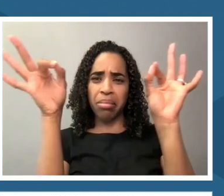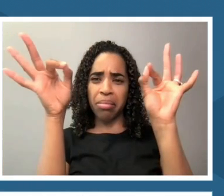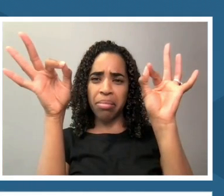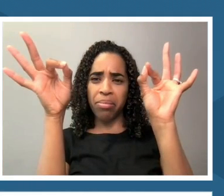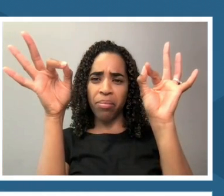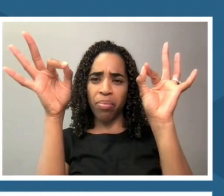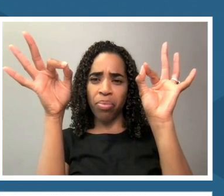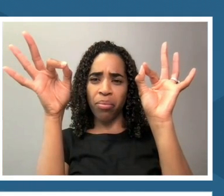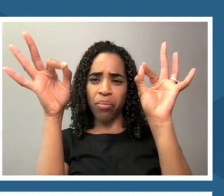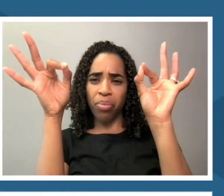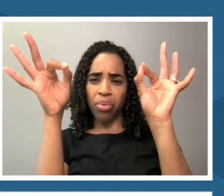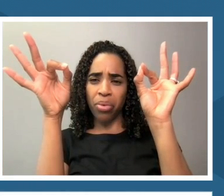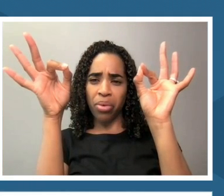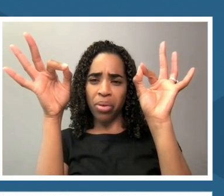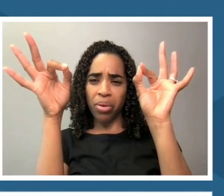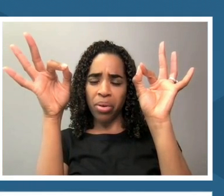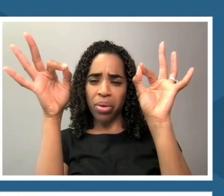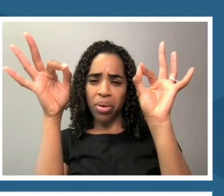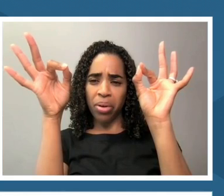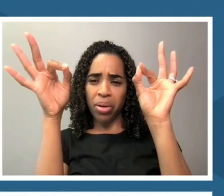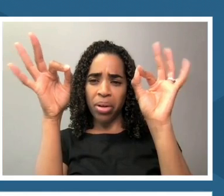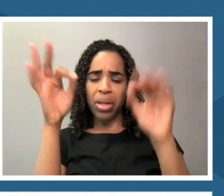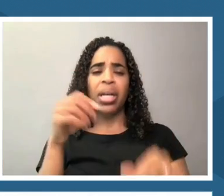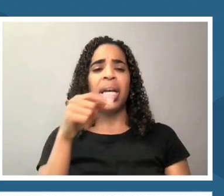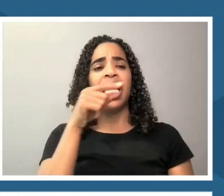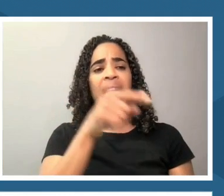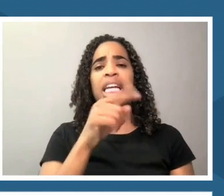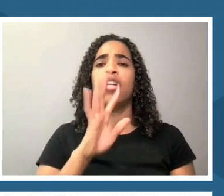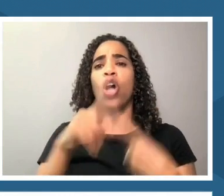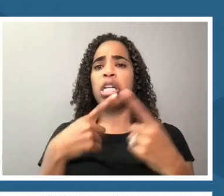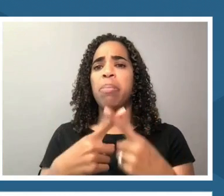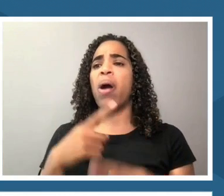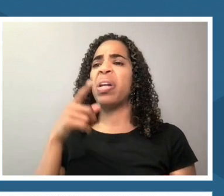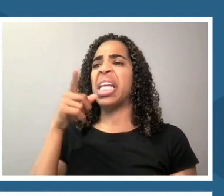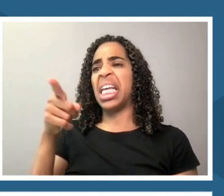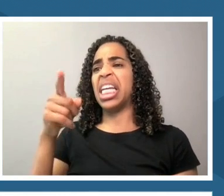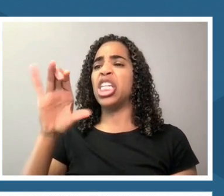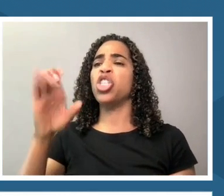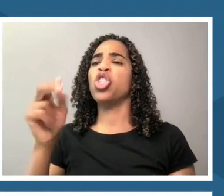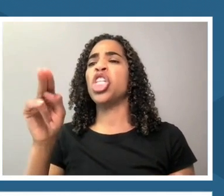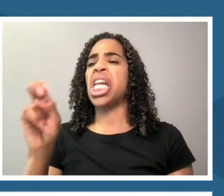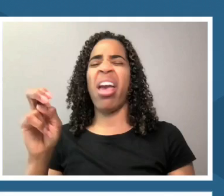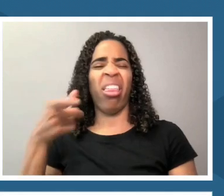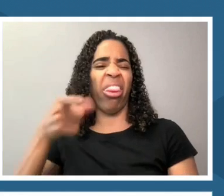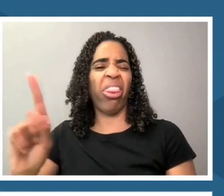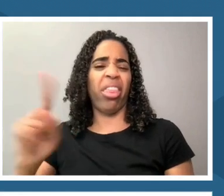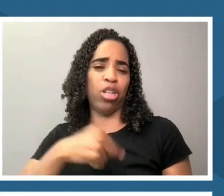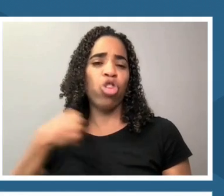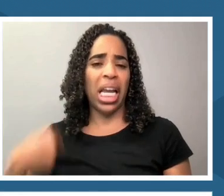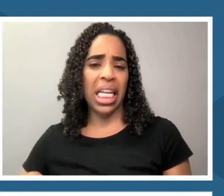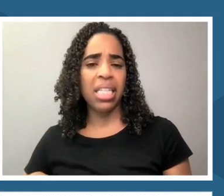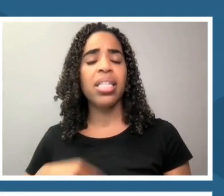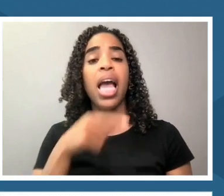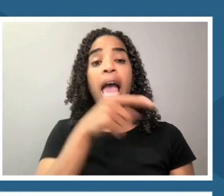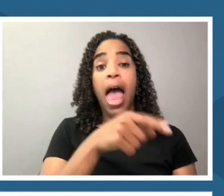then heathen chine or chinese right and